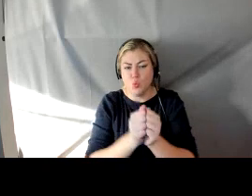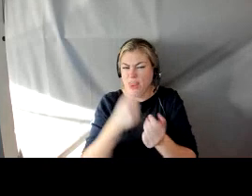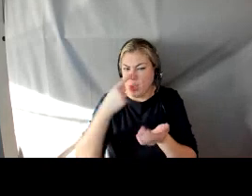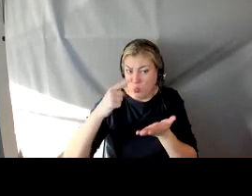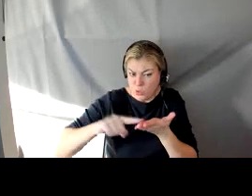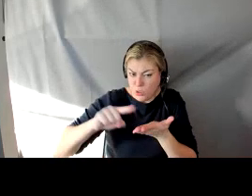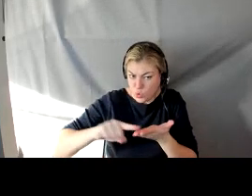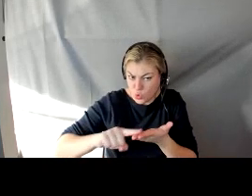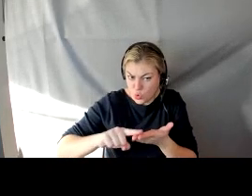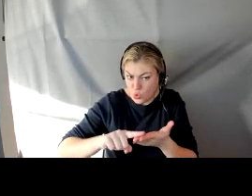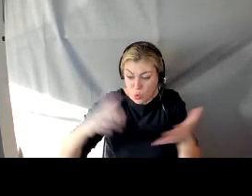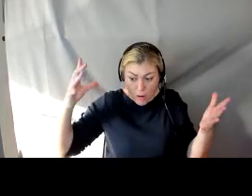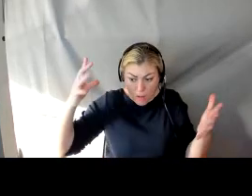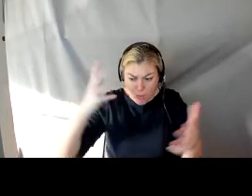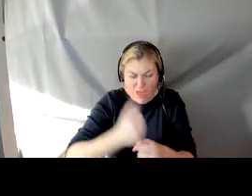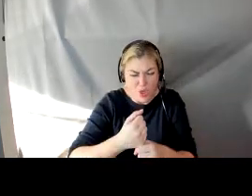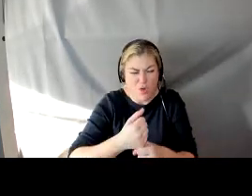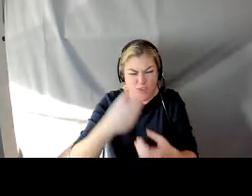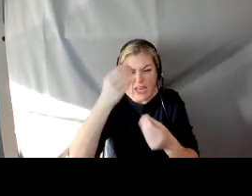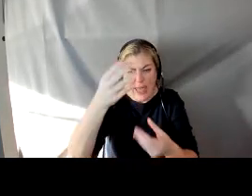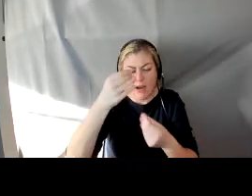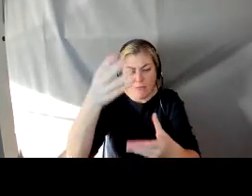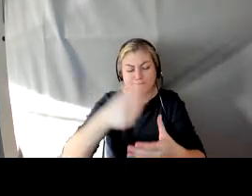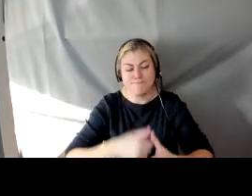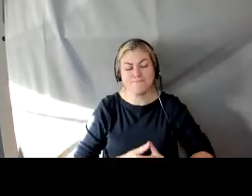And now we are having this public comment period.